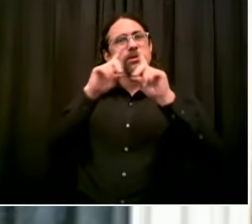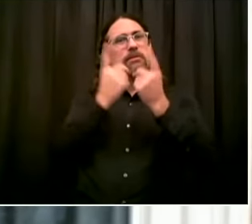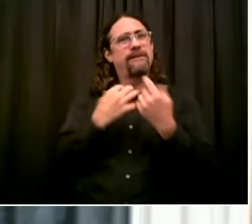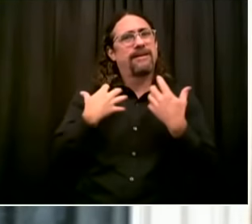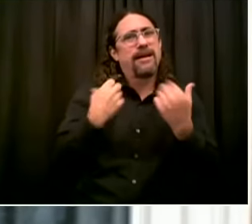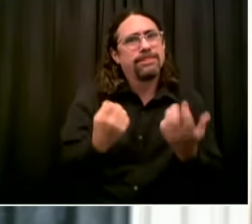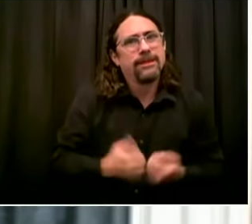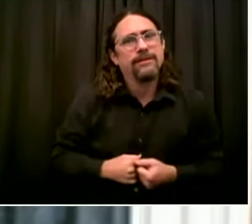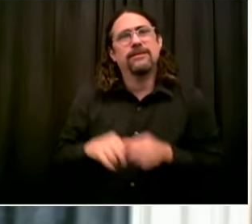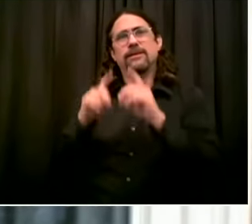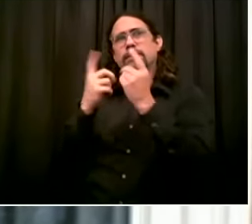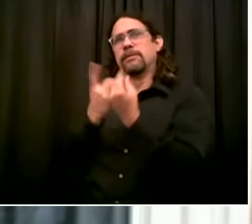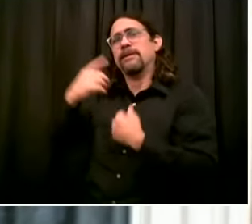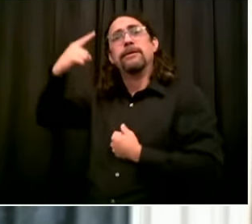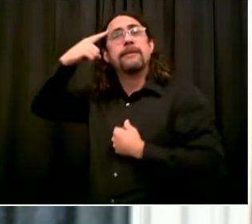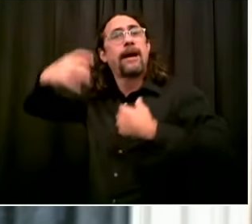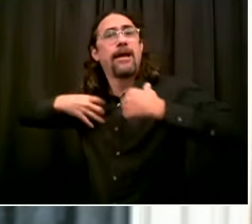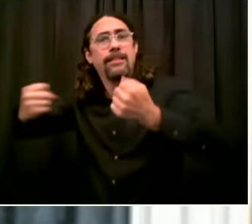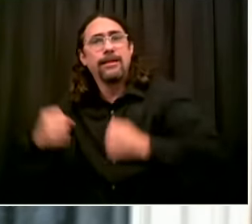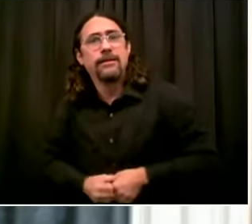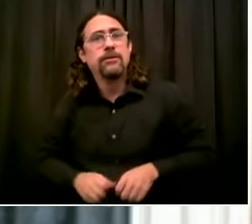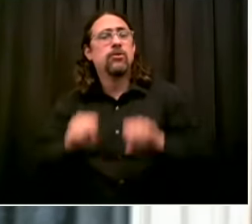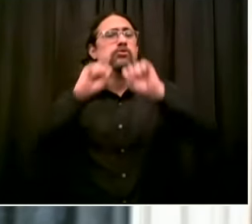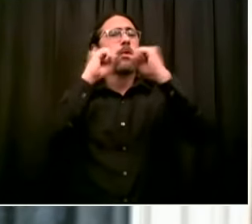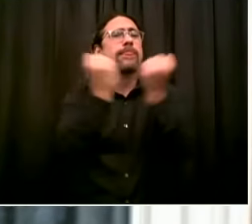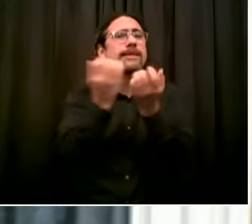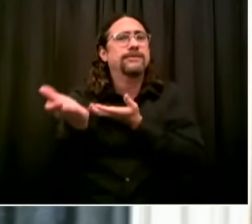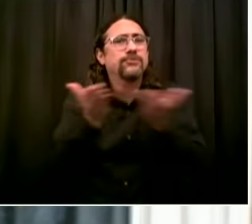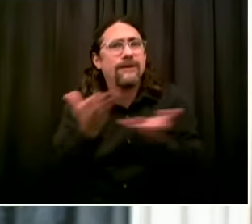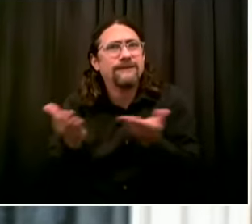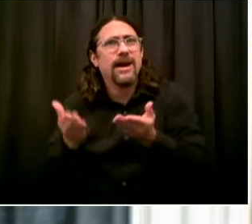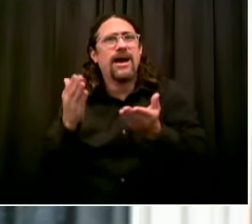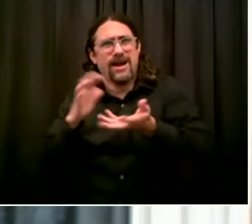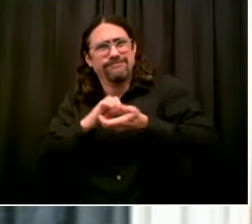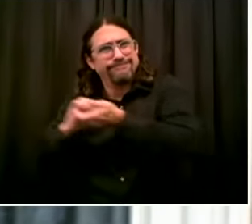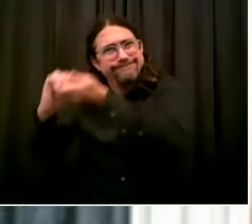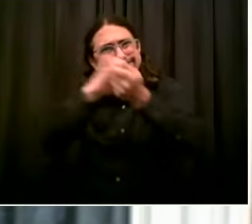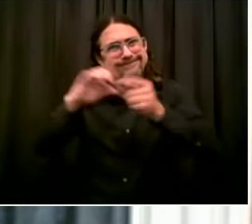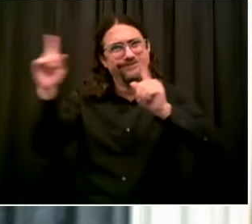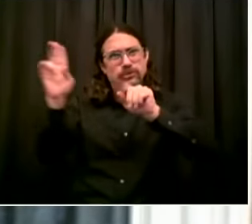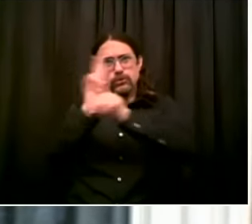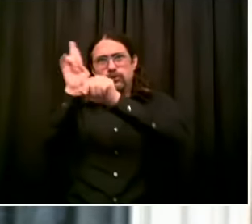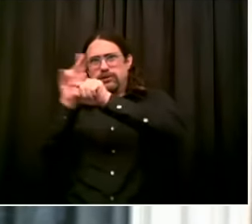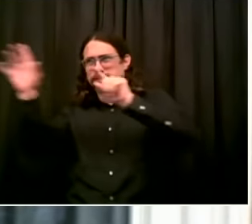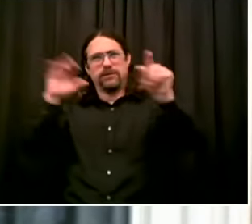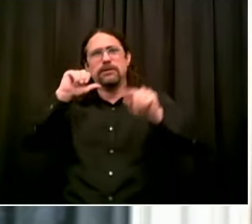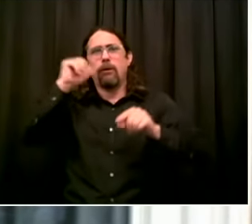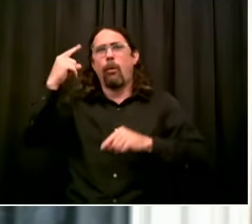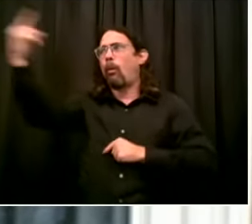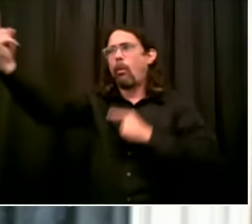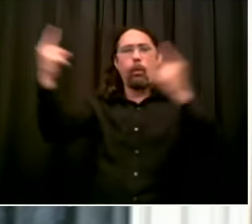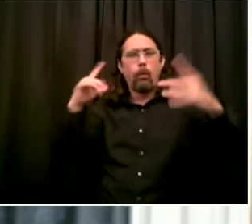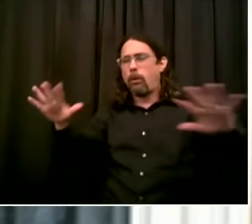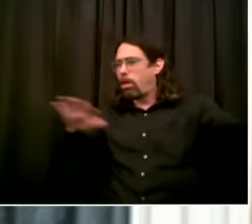MANY CHALLENGES. NOE N OTOP OF ANOTHER DURING THE CORONAVIRUS CRISIS. WE ARE PUSHING BACK A LOT OF THESE CHLLAS ENGE